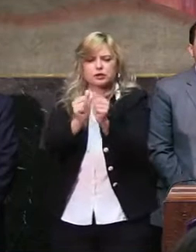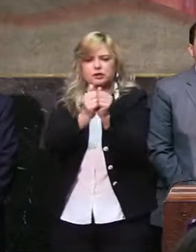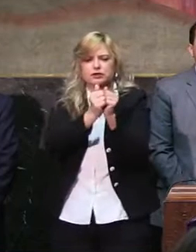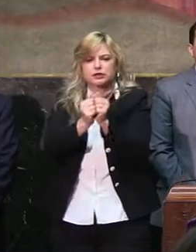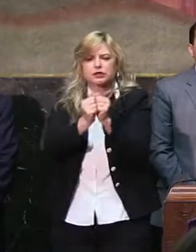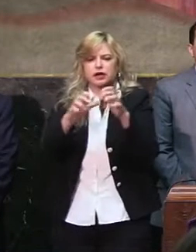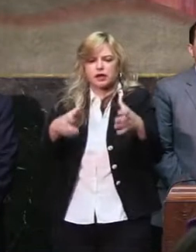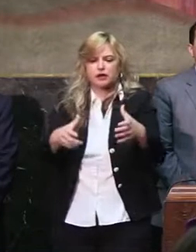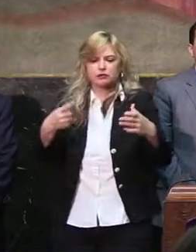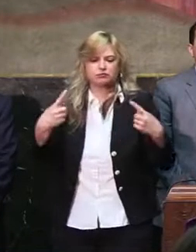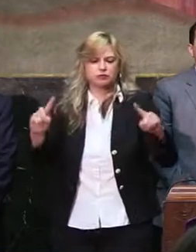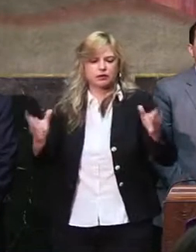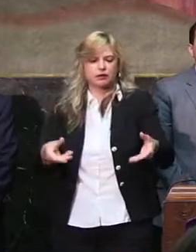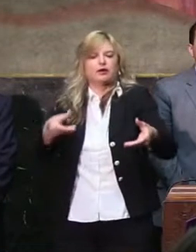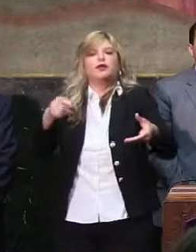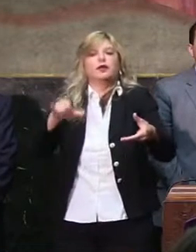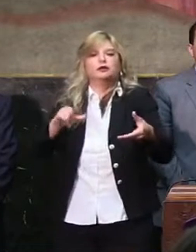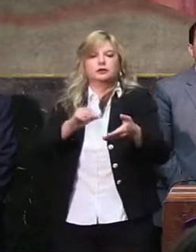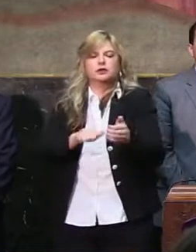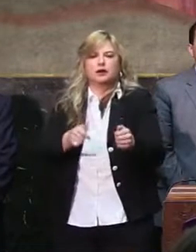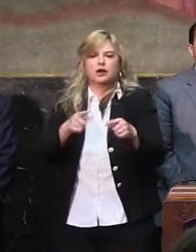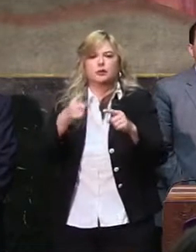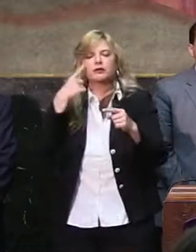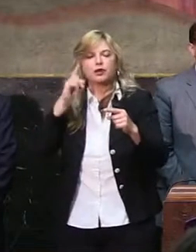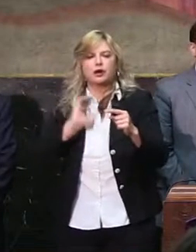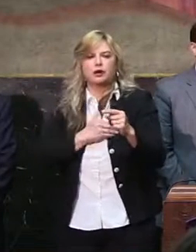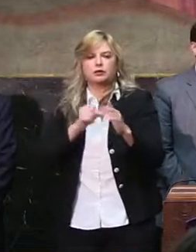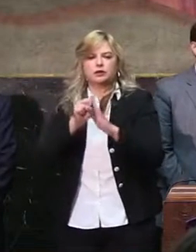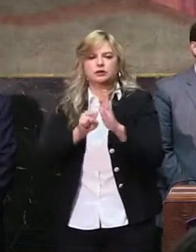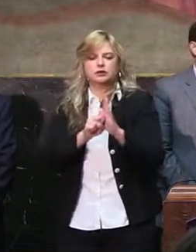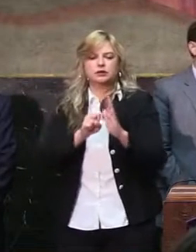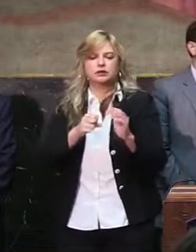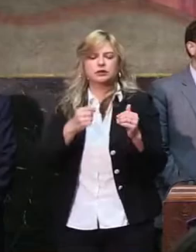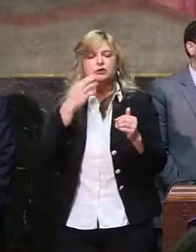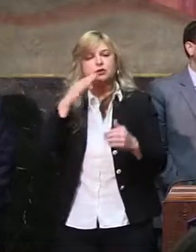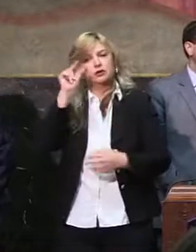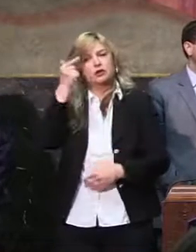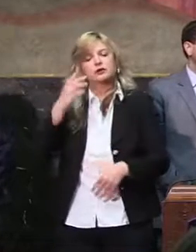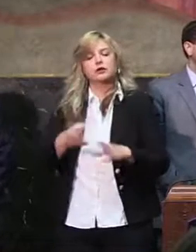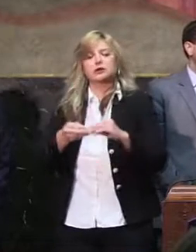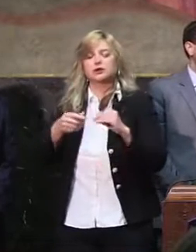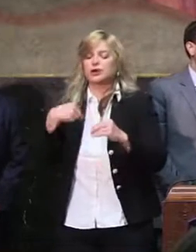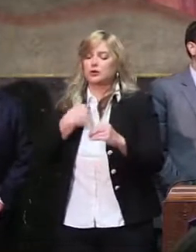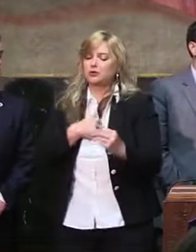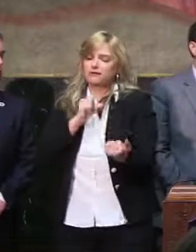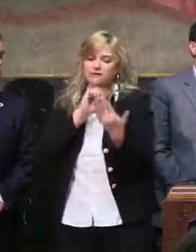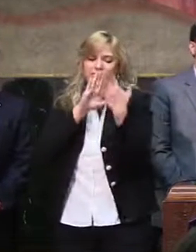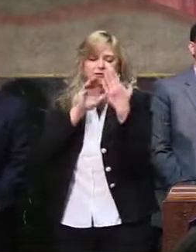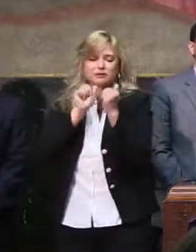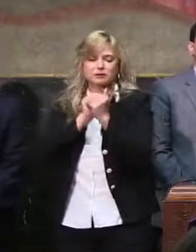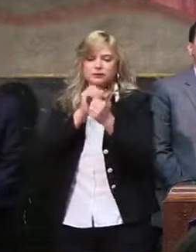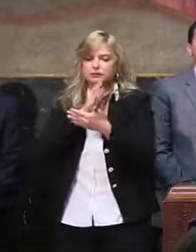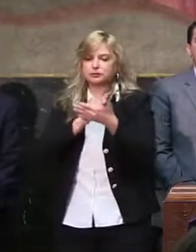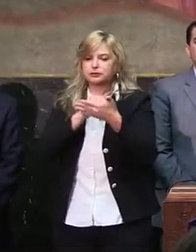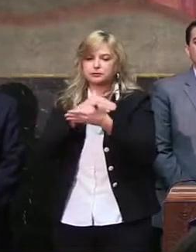accomplished across the state and as the governor mentioned you know, we're faced with budget cuts this year and we don't have anywhere to go